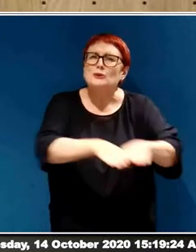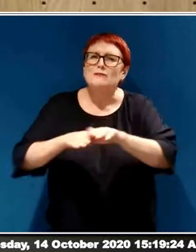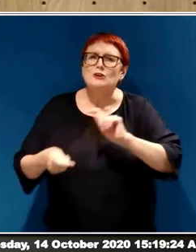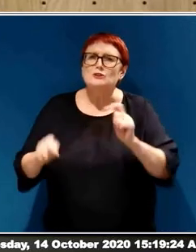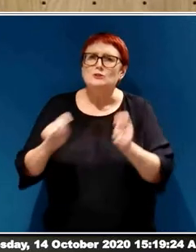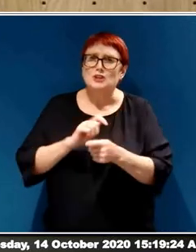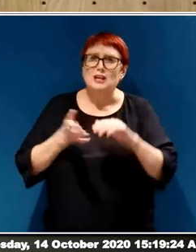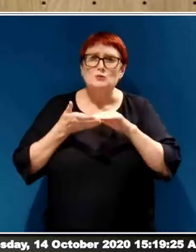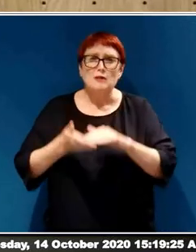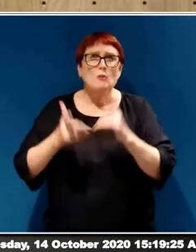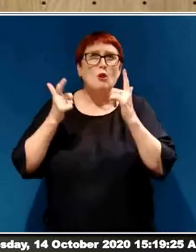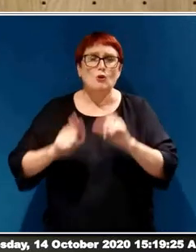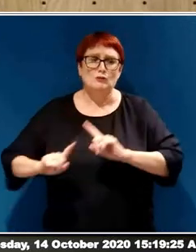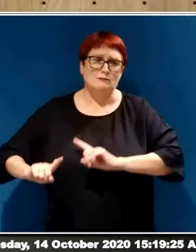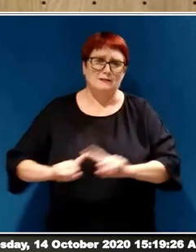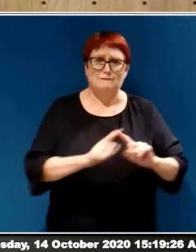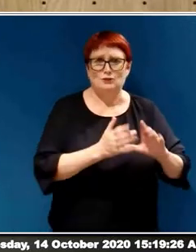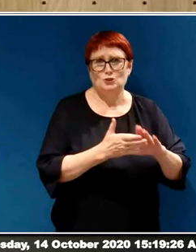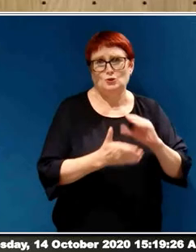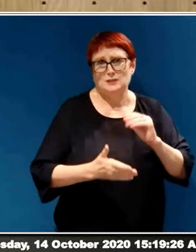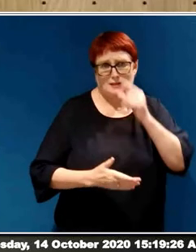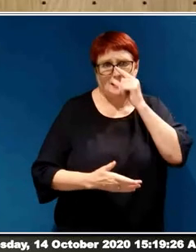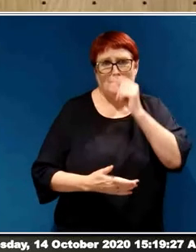I would also like to mention that that doesn't take away from Dr de Bruin's